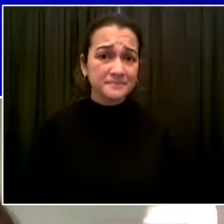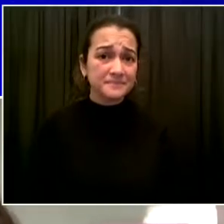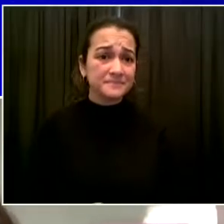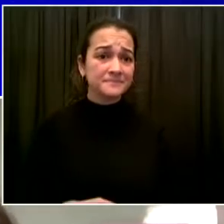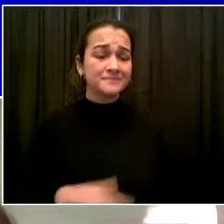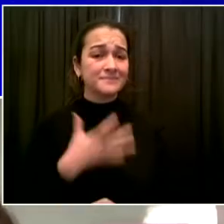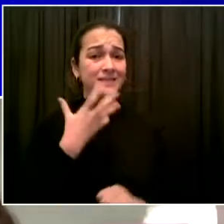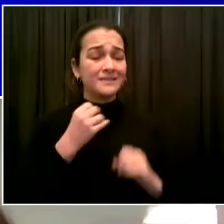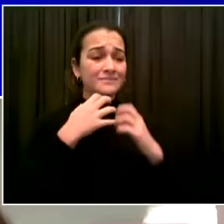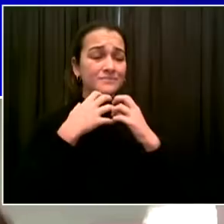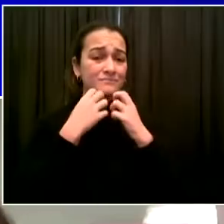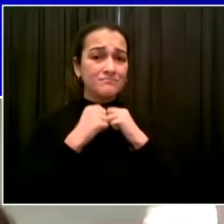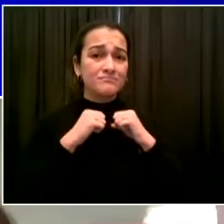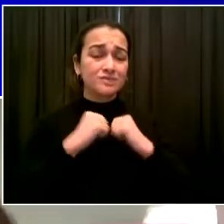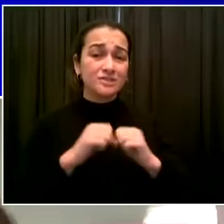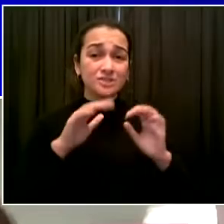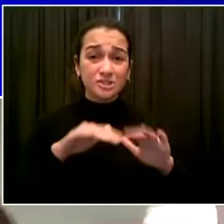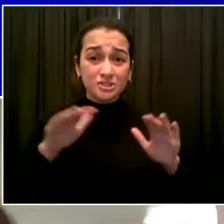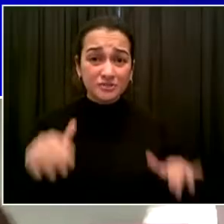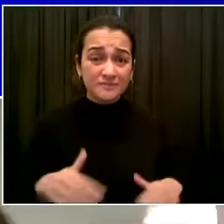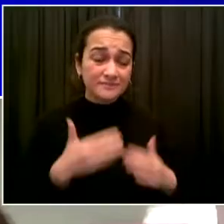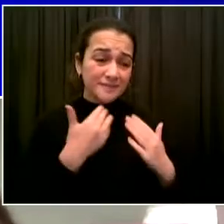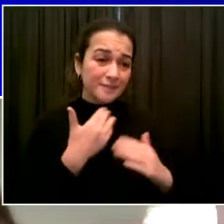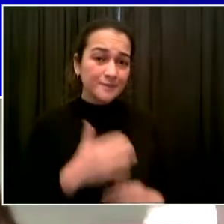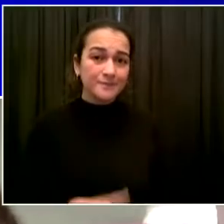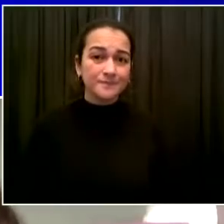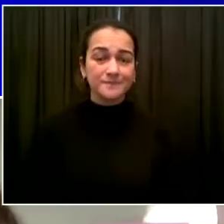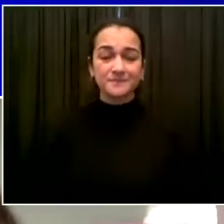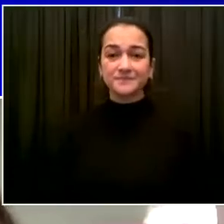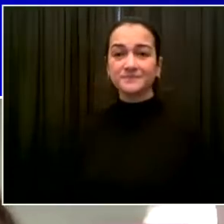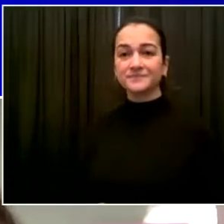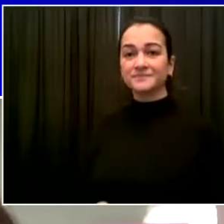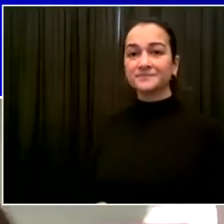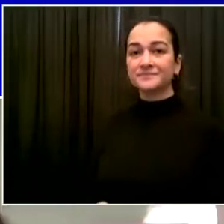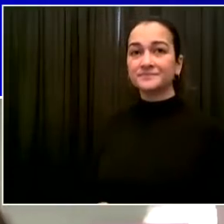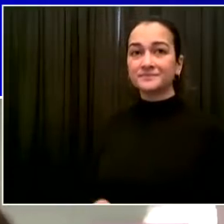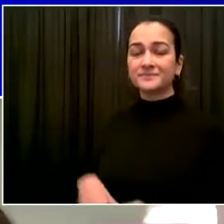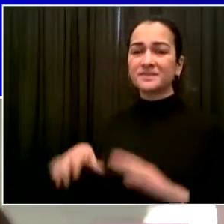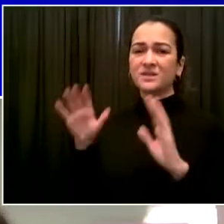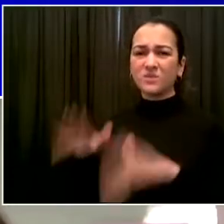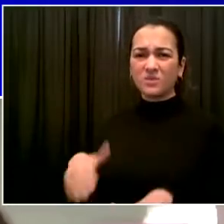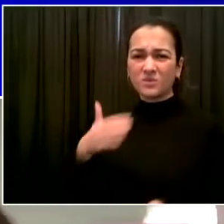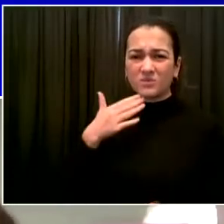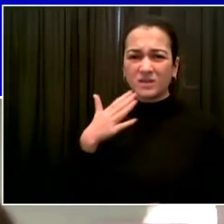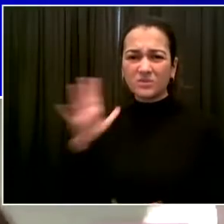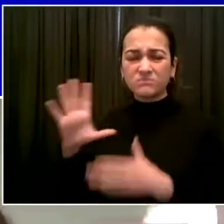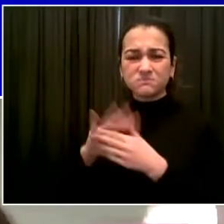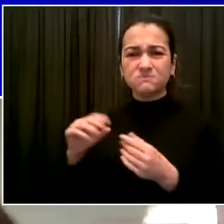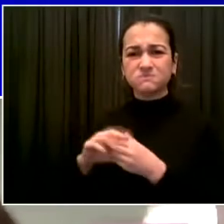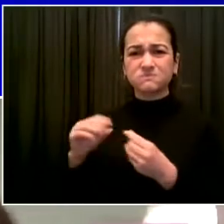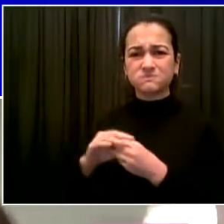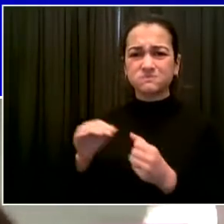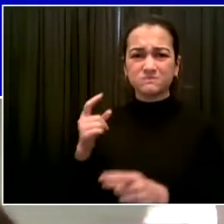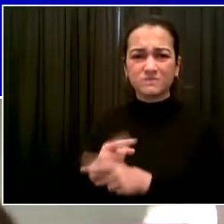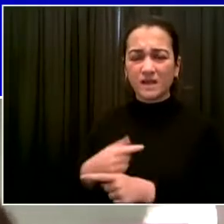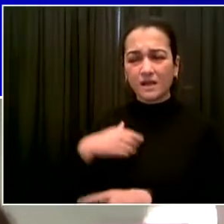MUCH, MR. MAYOR. THANK YOU SO MUCH,